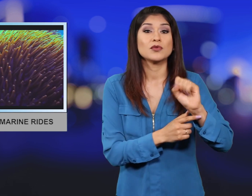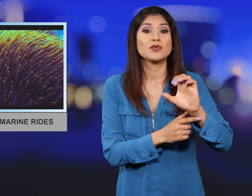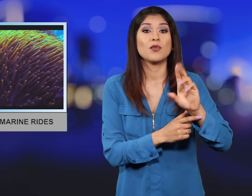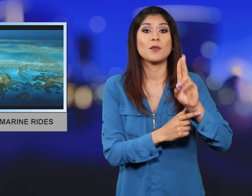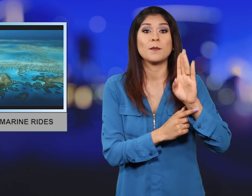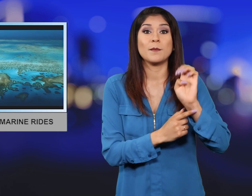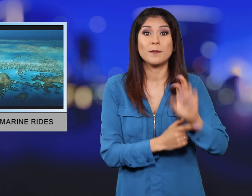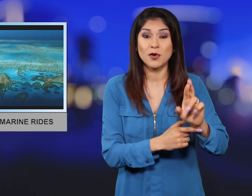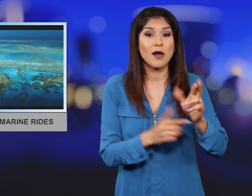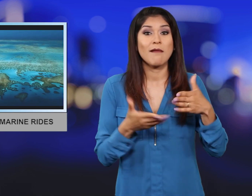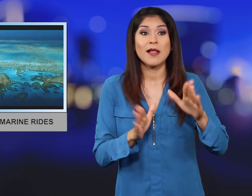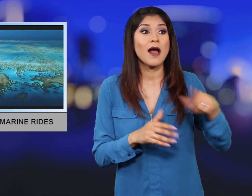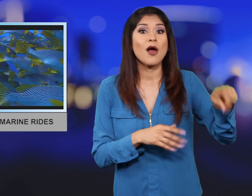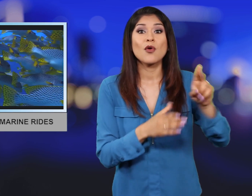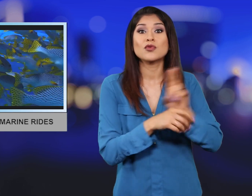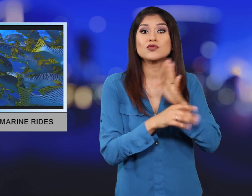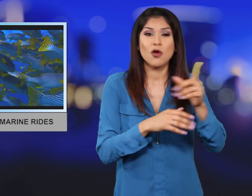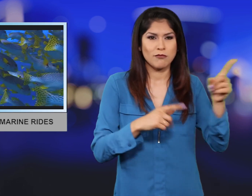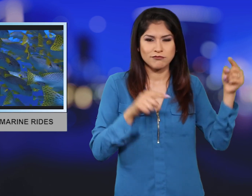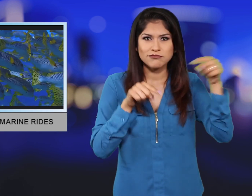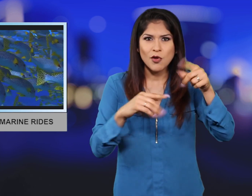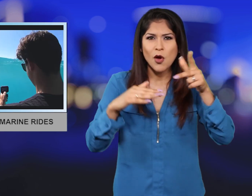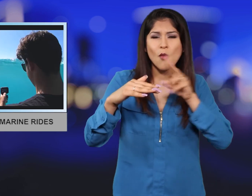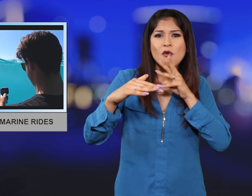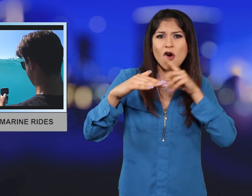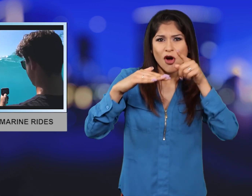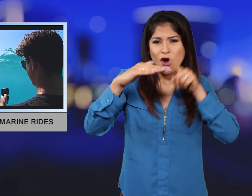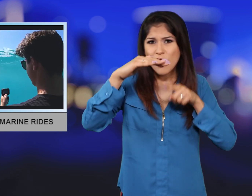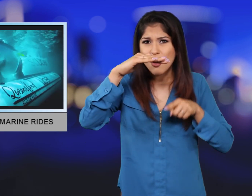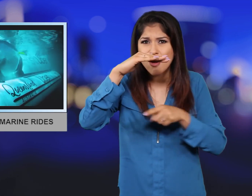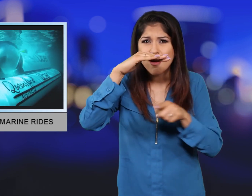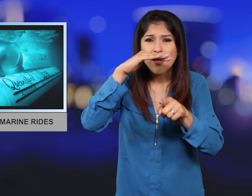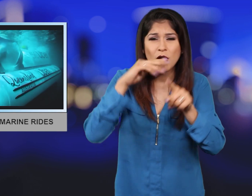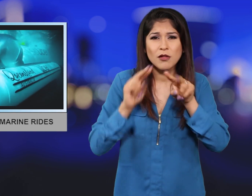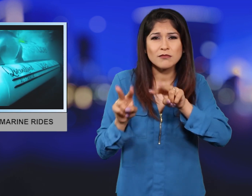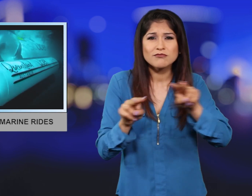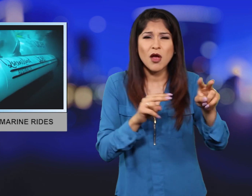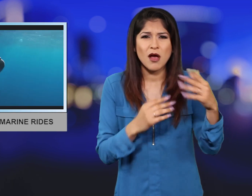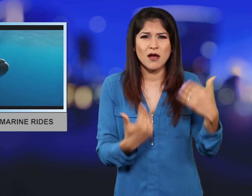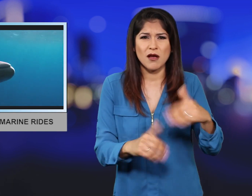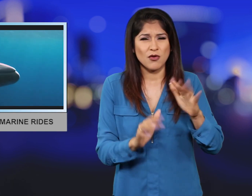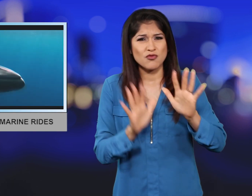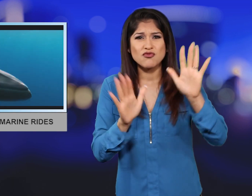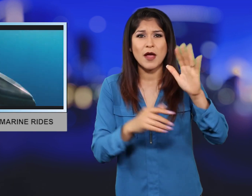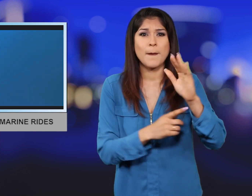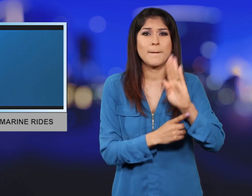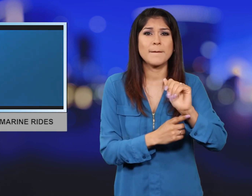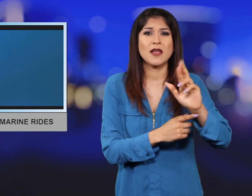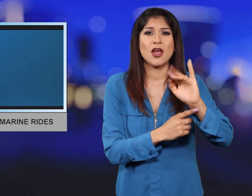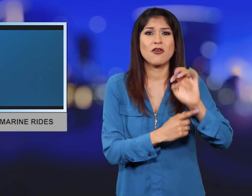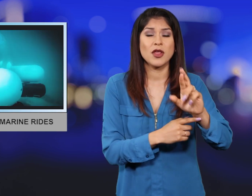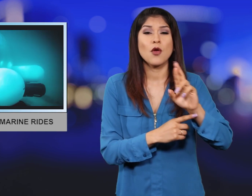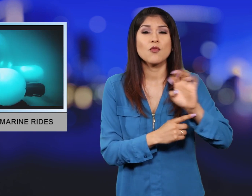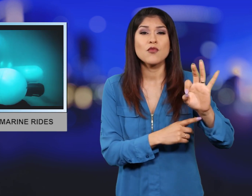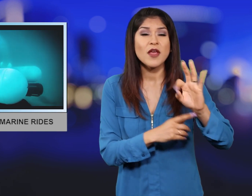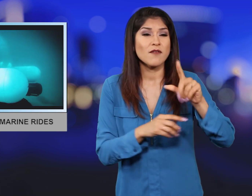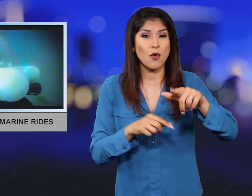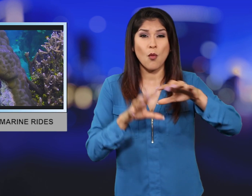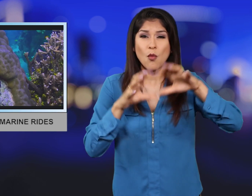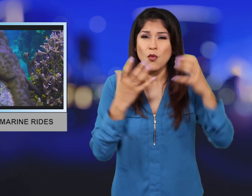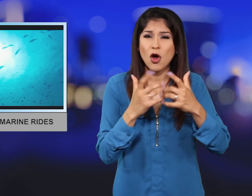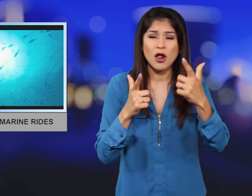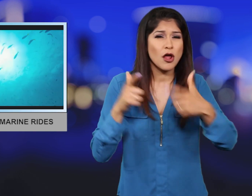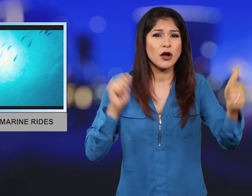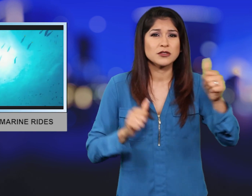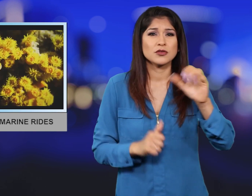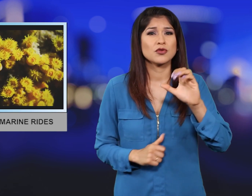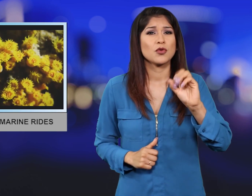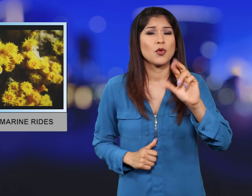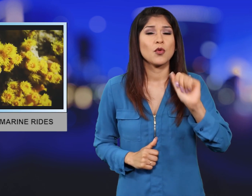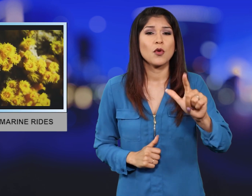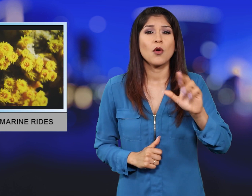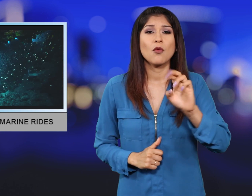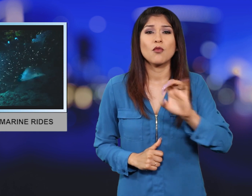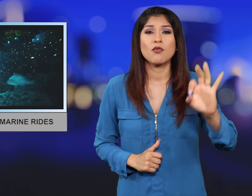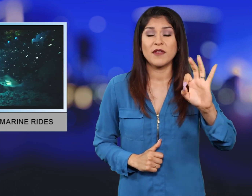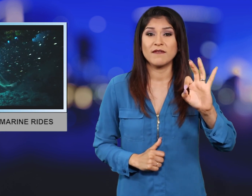Scuber allows users to visit the Great Barrier Reef, the world's largest coral reef